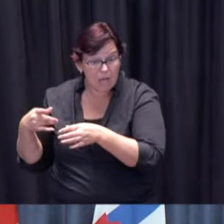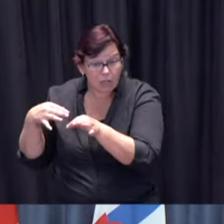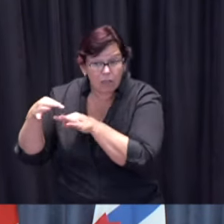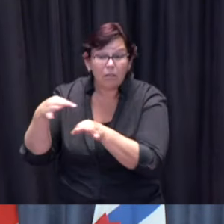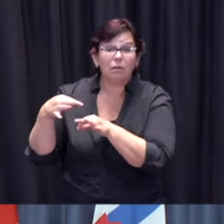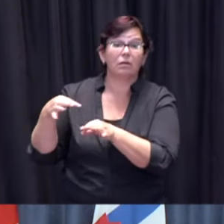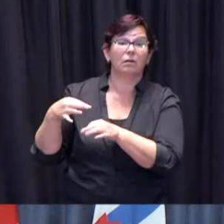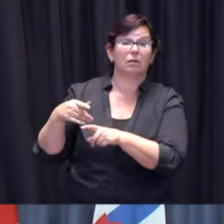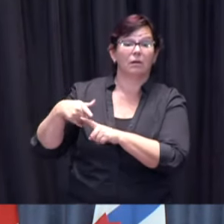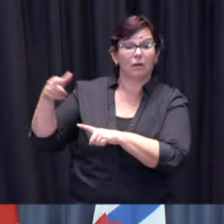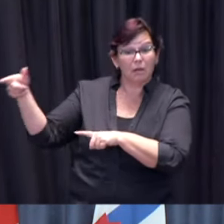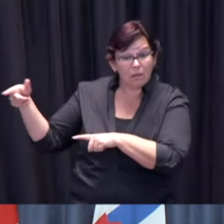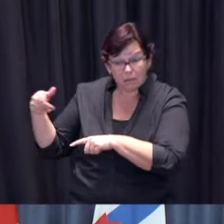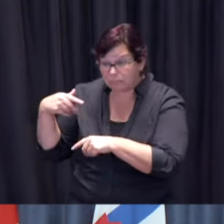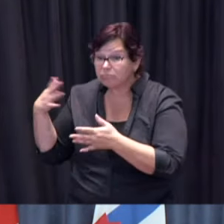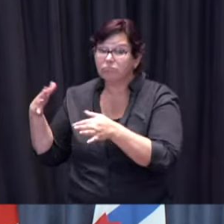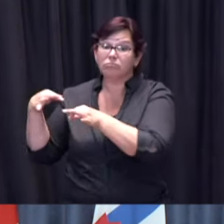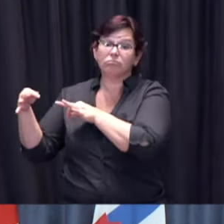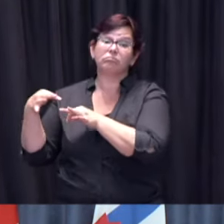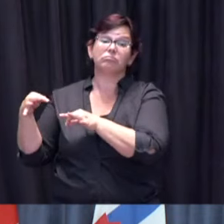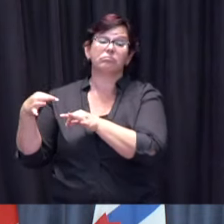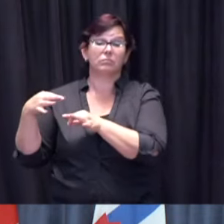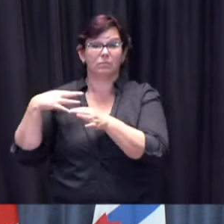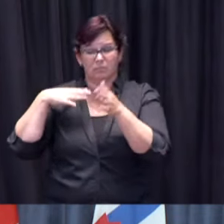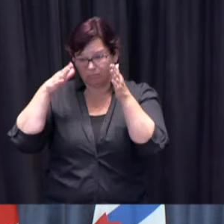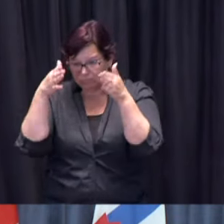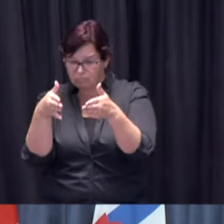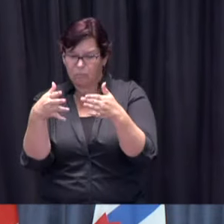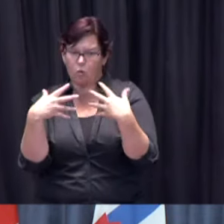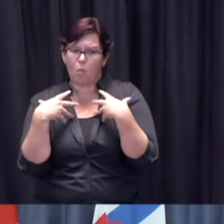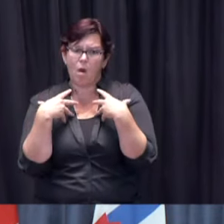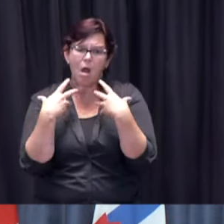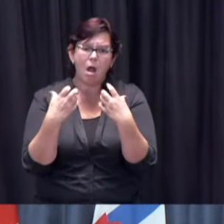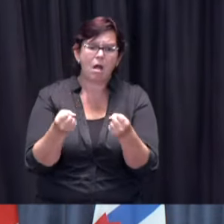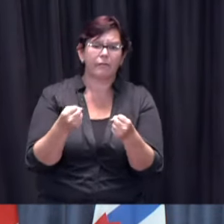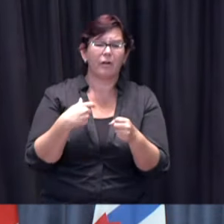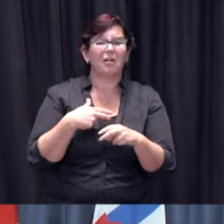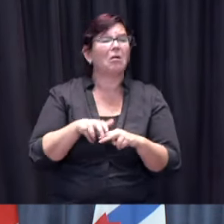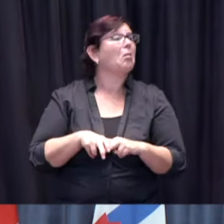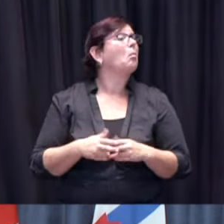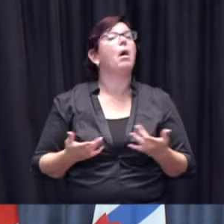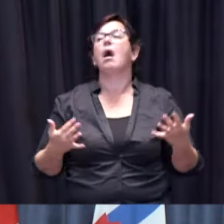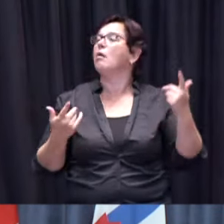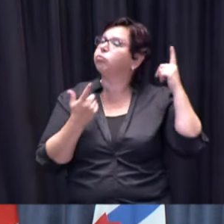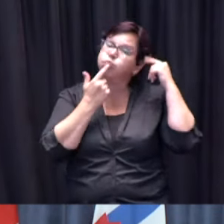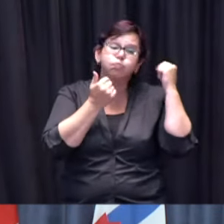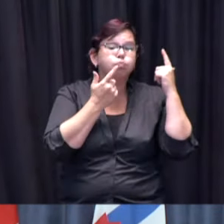we're not just simply waiting until we're told that we're ready to be open that we then start that work.